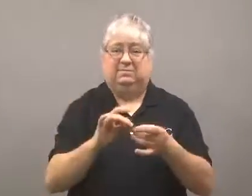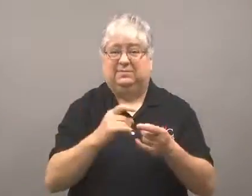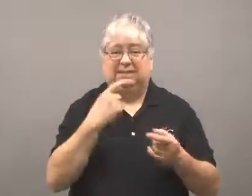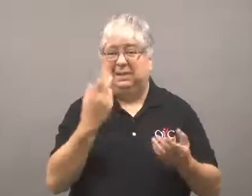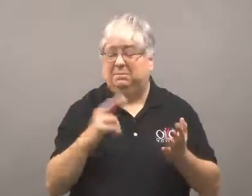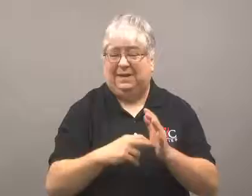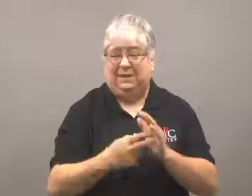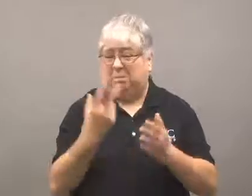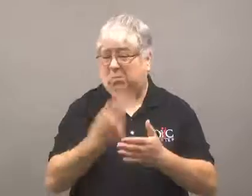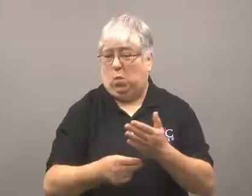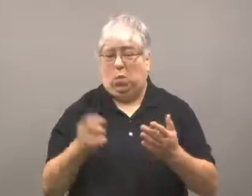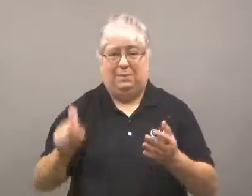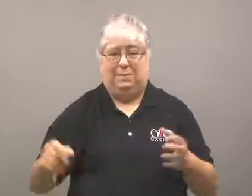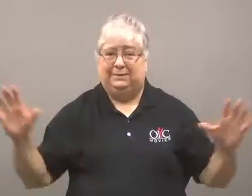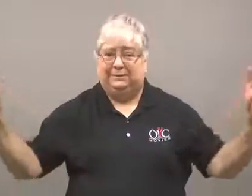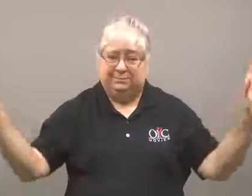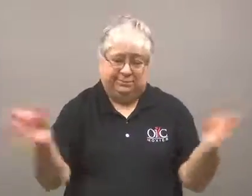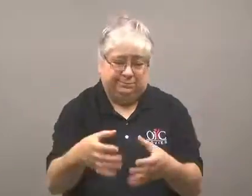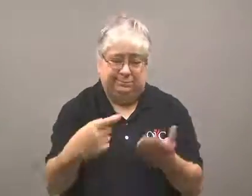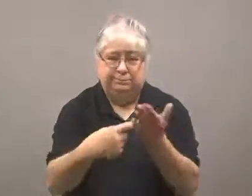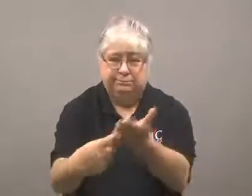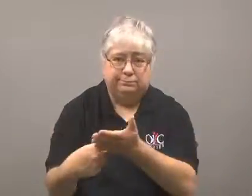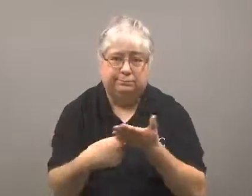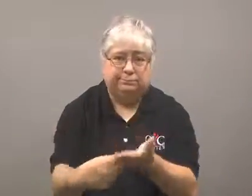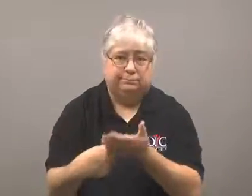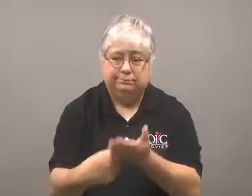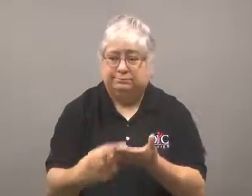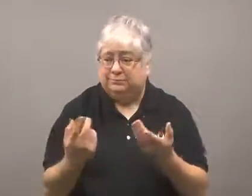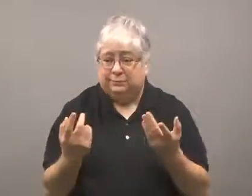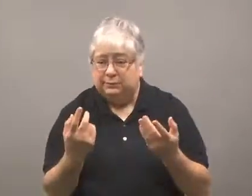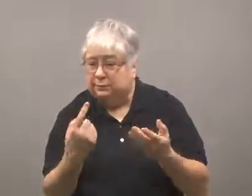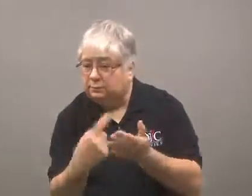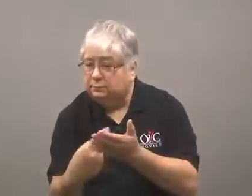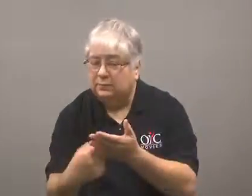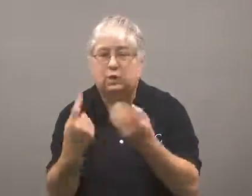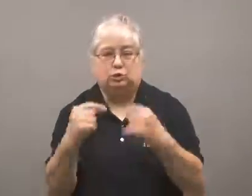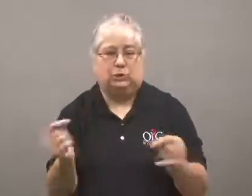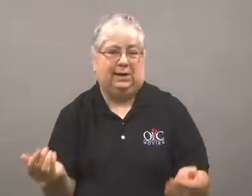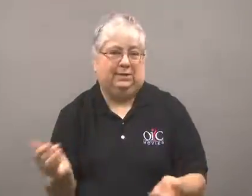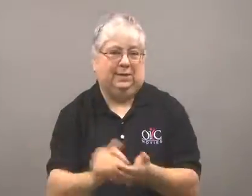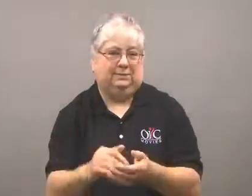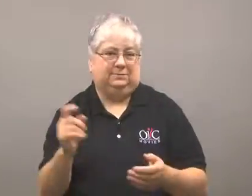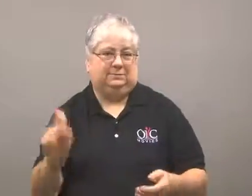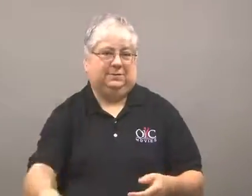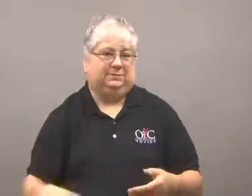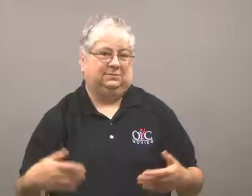He said this means both sides need to sit down and discuss the issue, and try to agree.